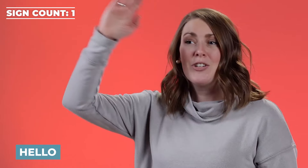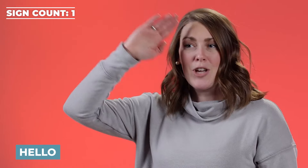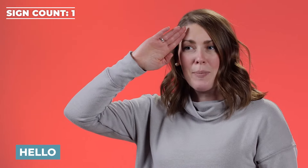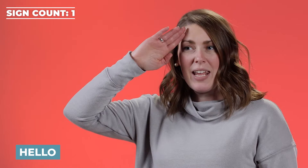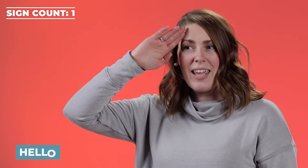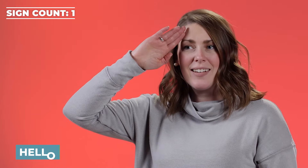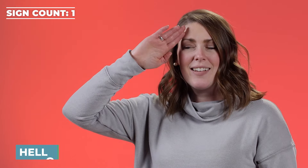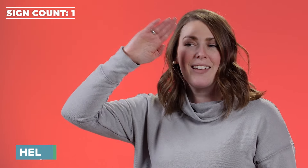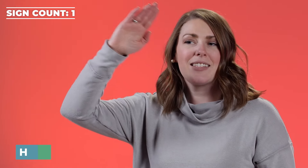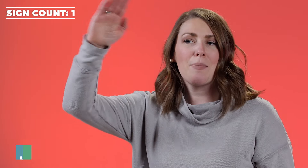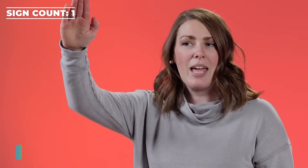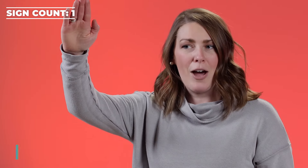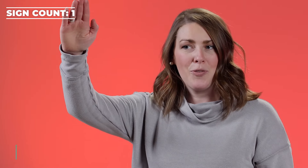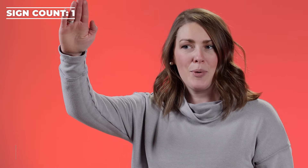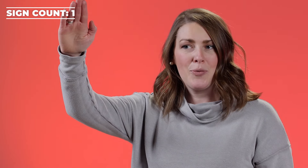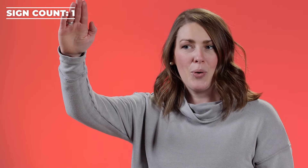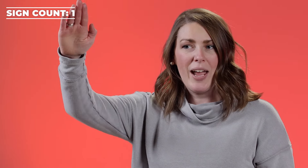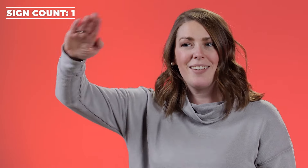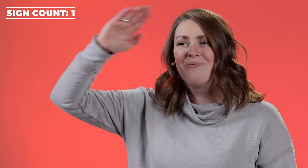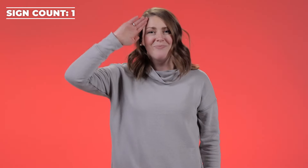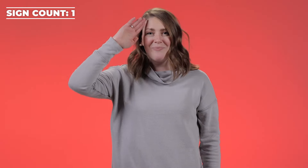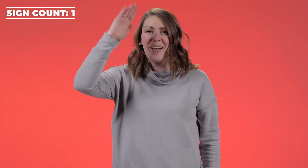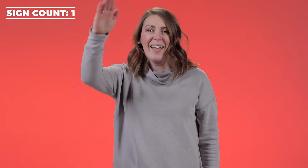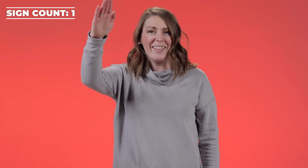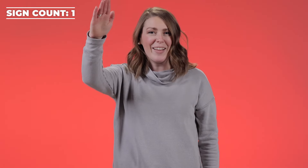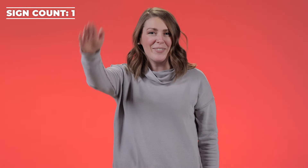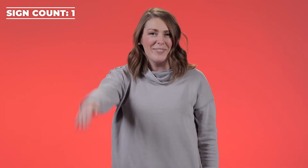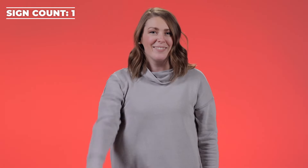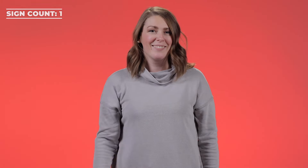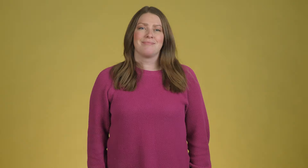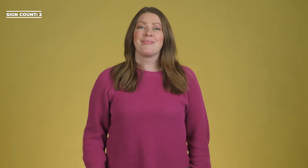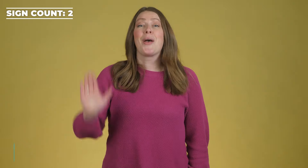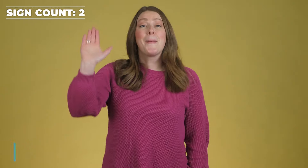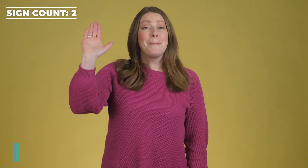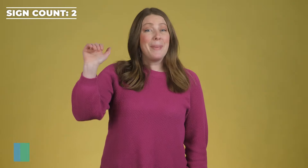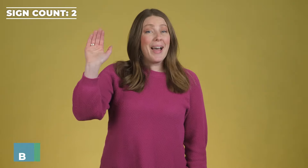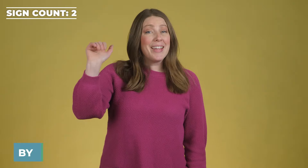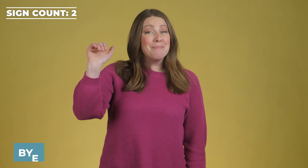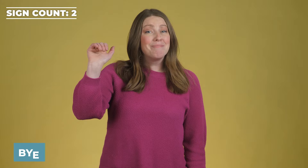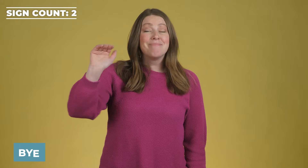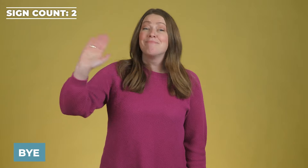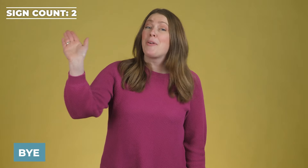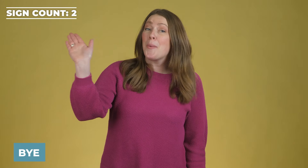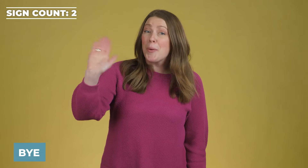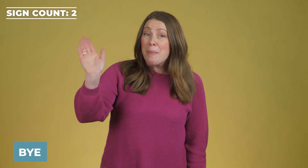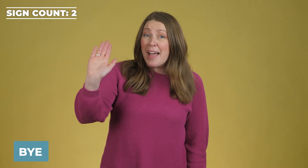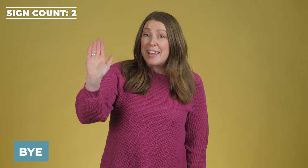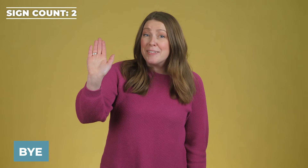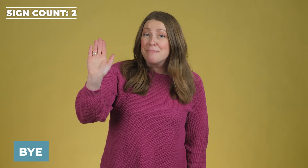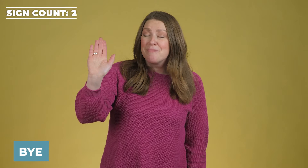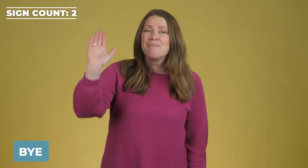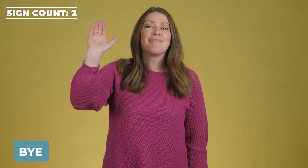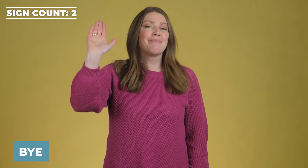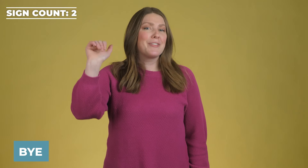Your dominant hand is coming out from your forehead. Hello Bye or Bye